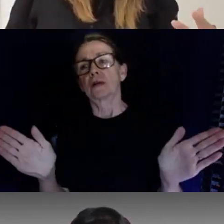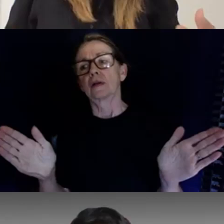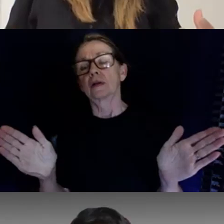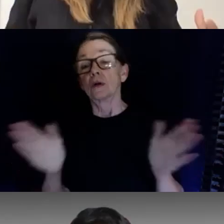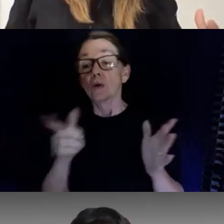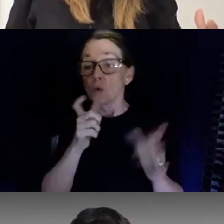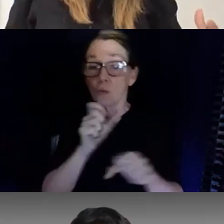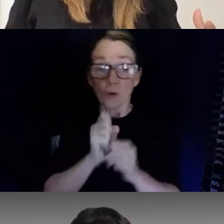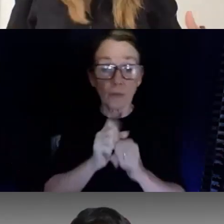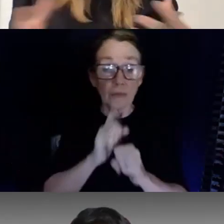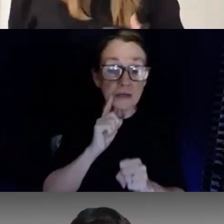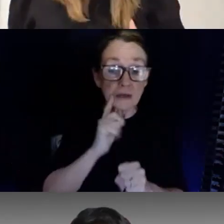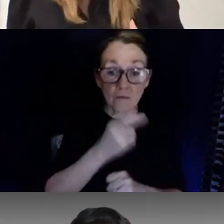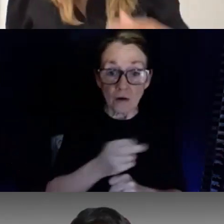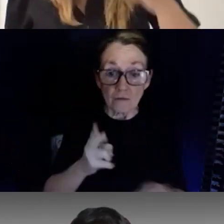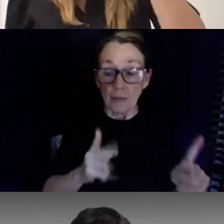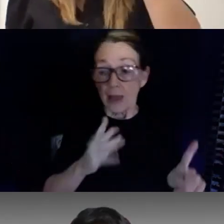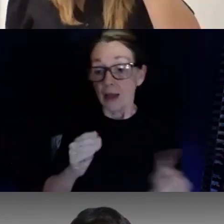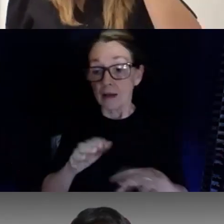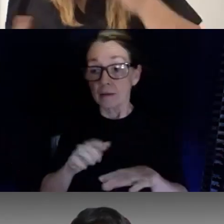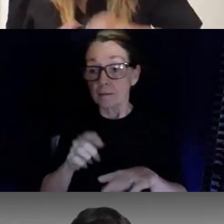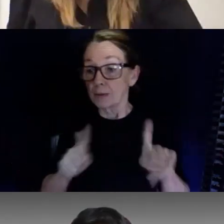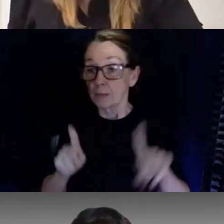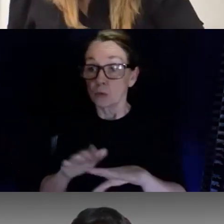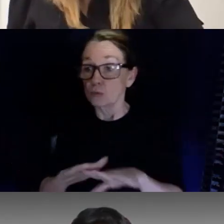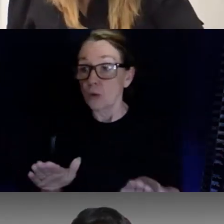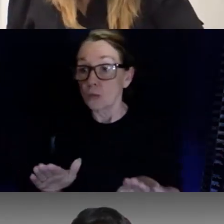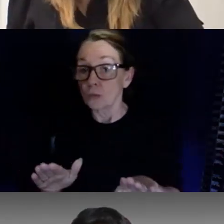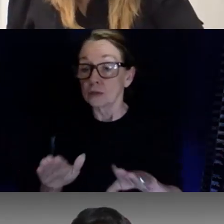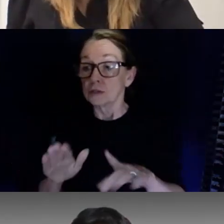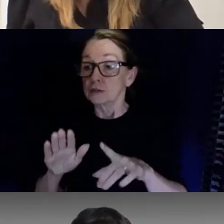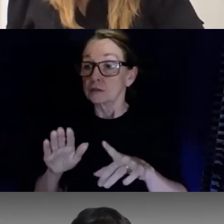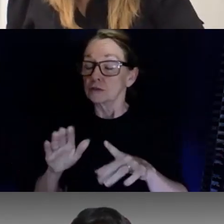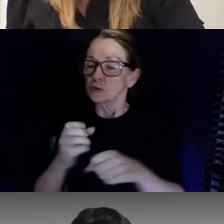WELL, THIS ONE WILL BE FOR HEALTHCARE PROFESSIONALS. WE'RE TALKING IN GENERAL.